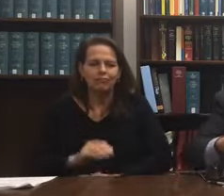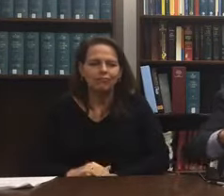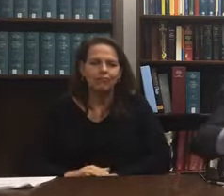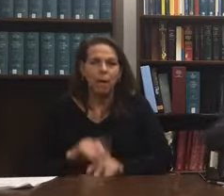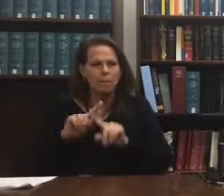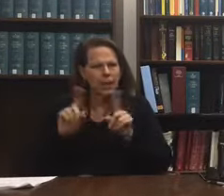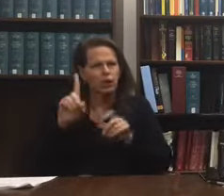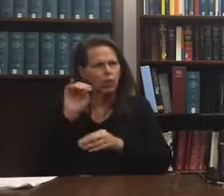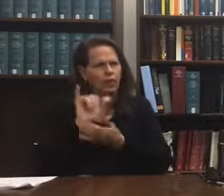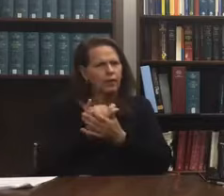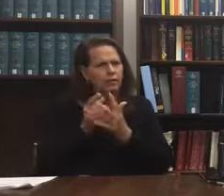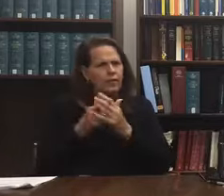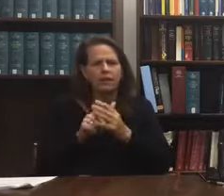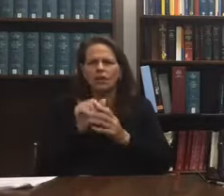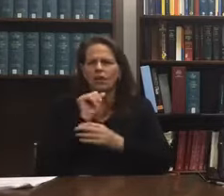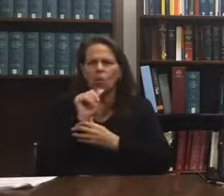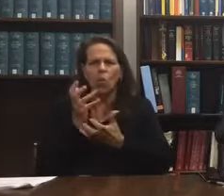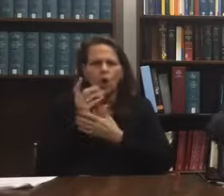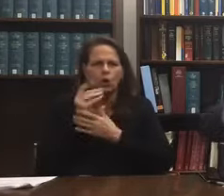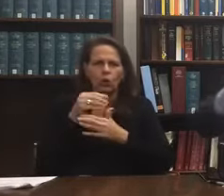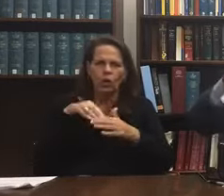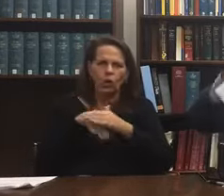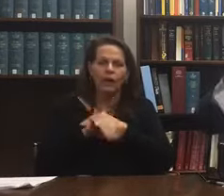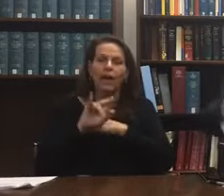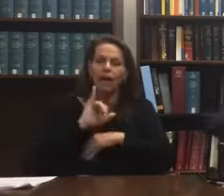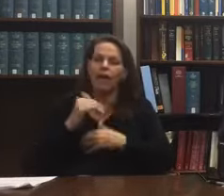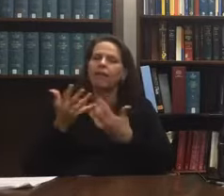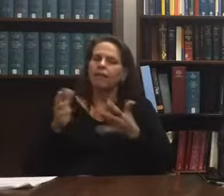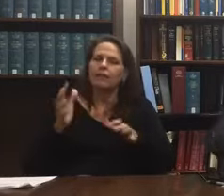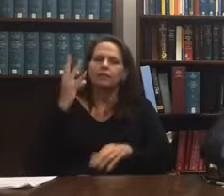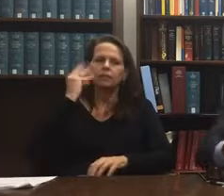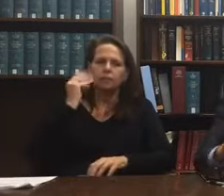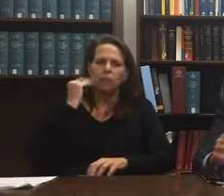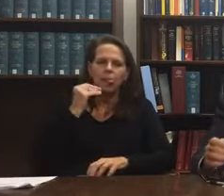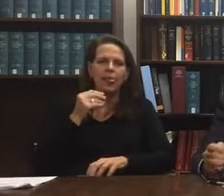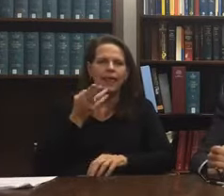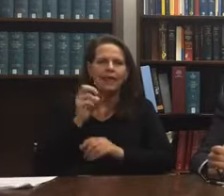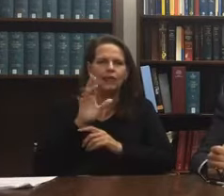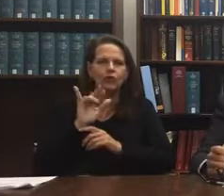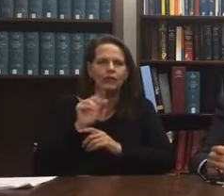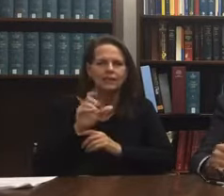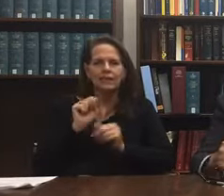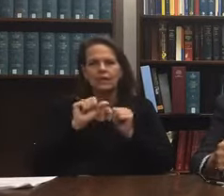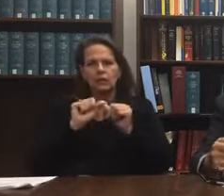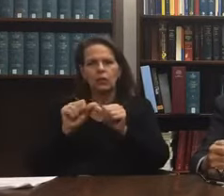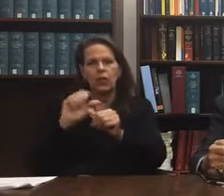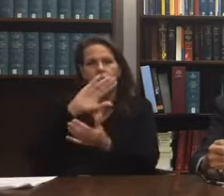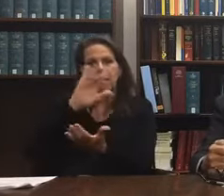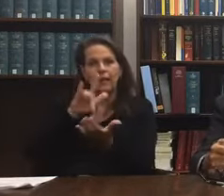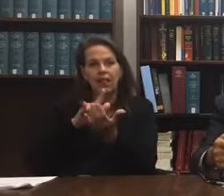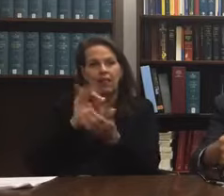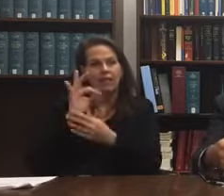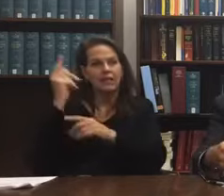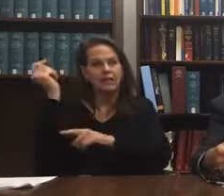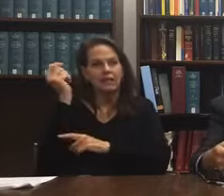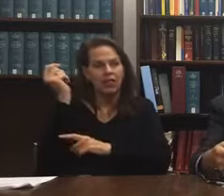do that at the beginning you don't want to get into the hearing now I've had hearings continued we're in the middle of their testimony they referred to some